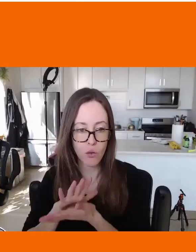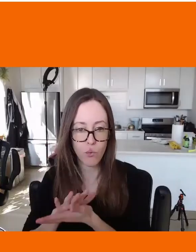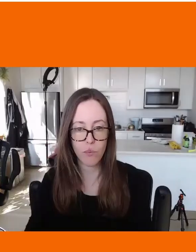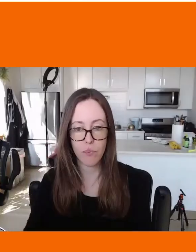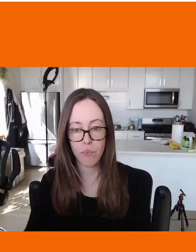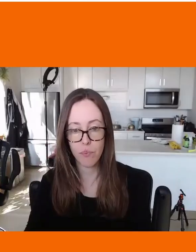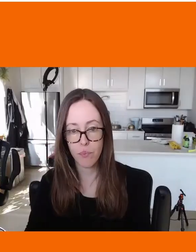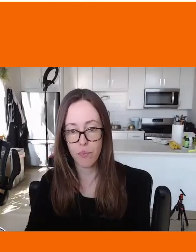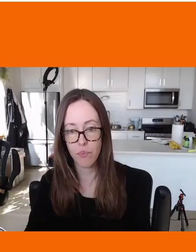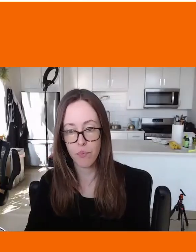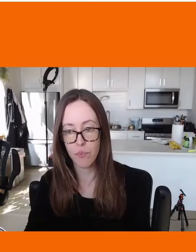And then I went to RIT for grad school.